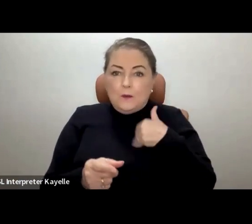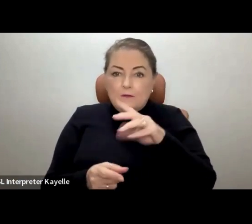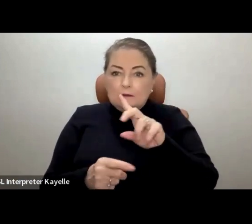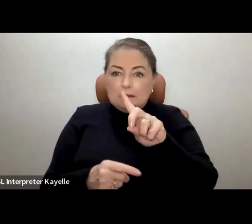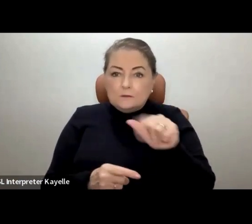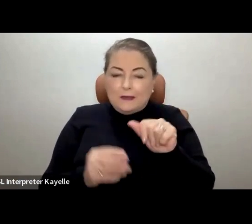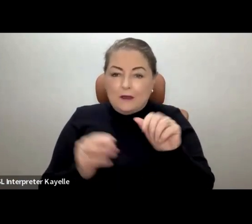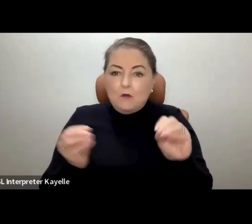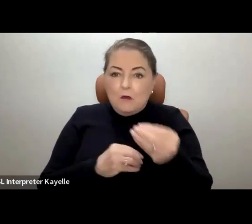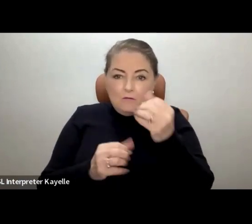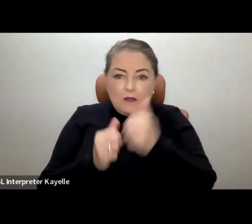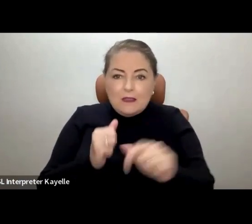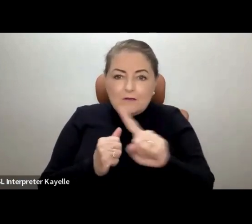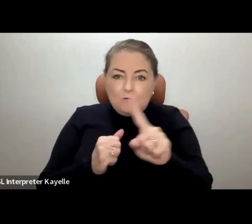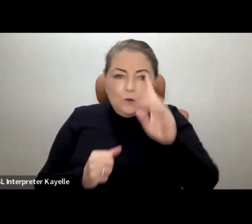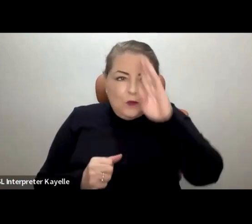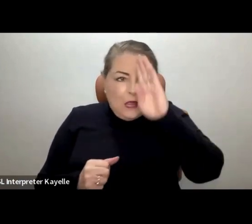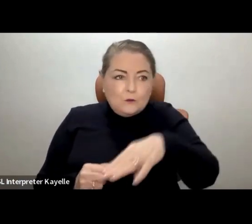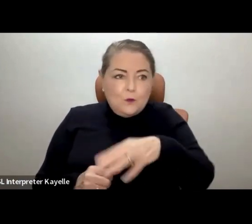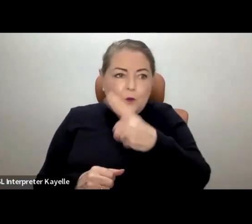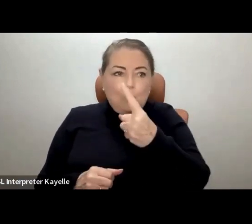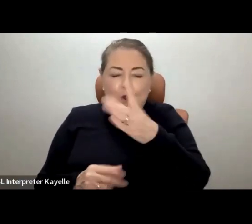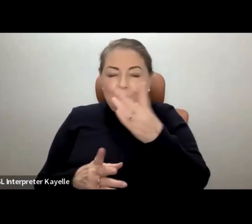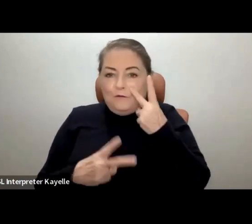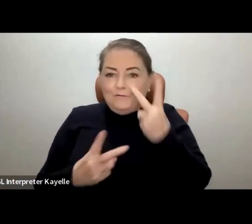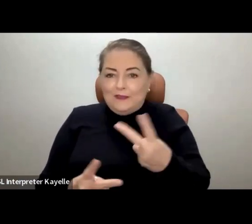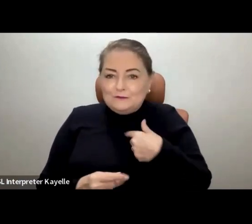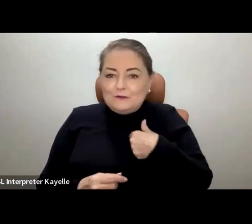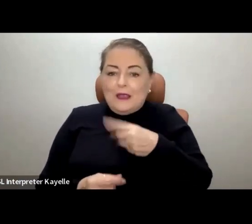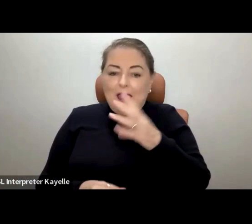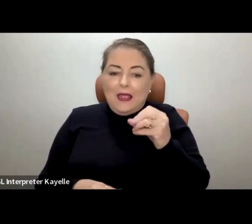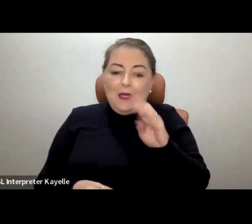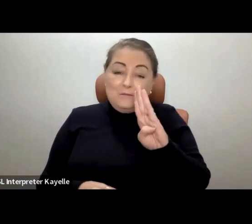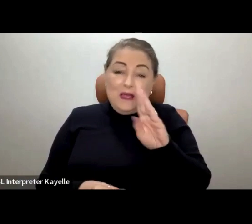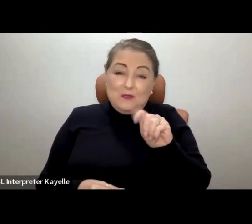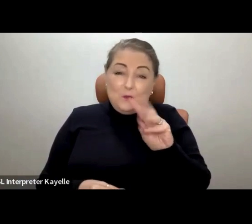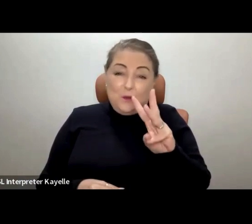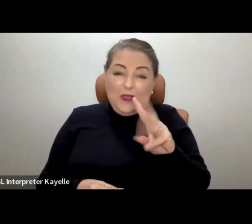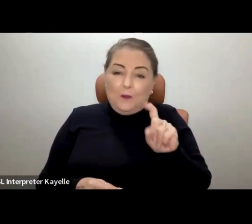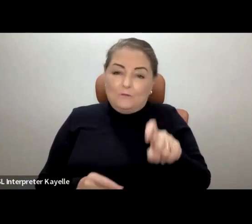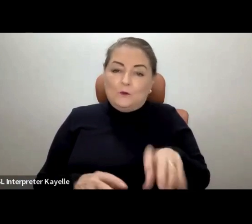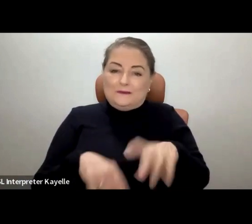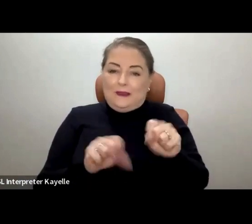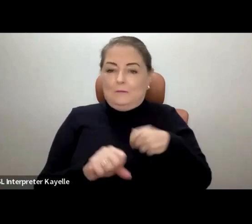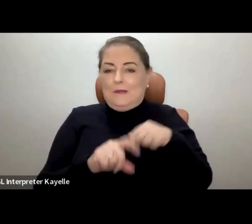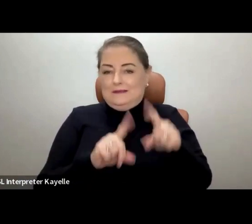everywhere, I was a one of your visitors. By the way, I would have to take my test there, which I think I'm sure today,